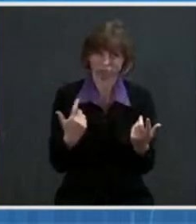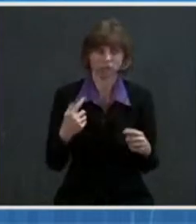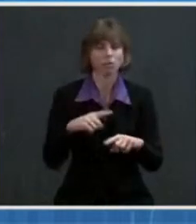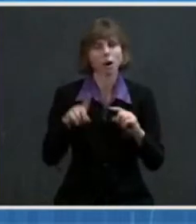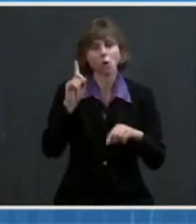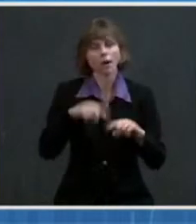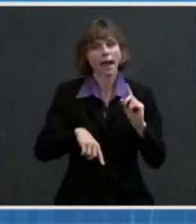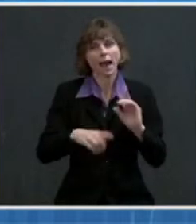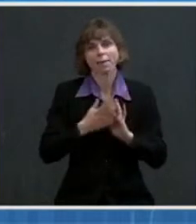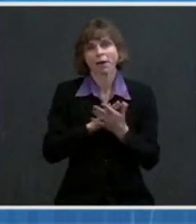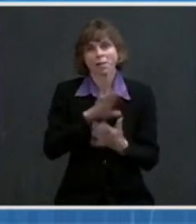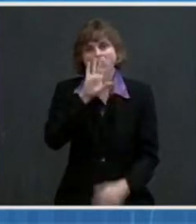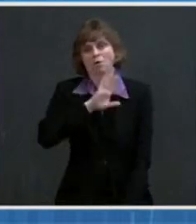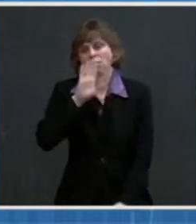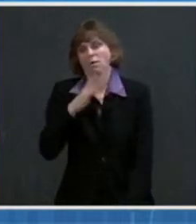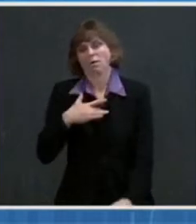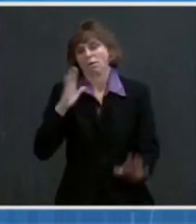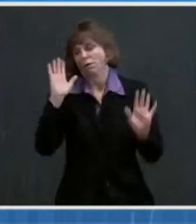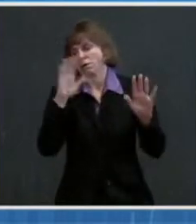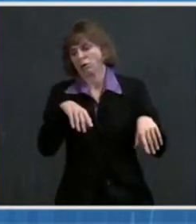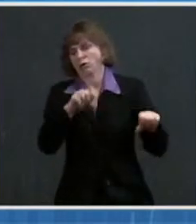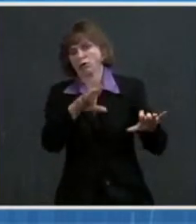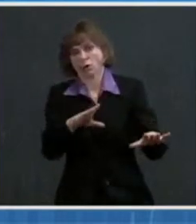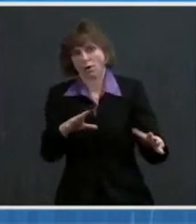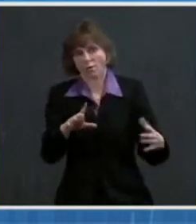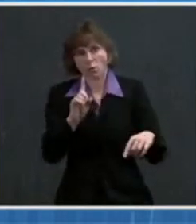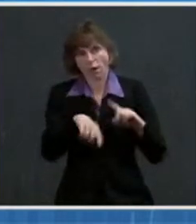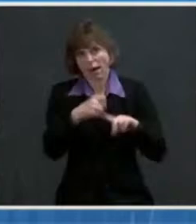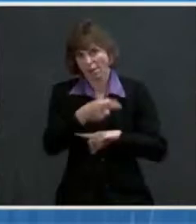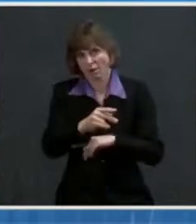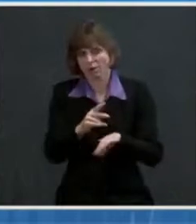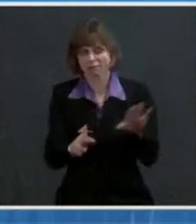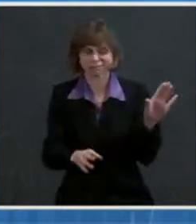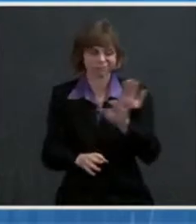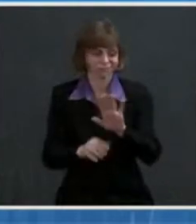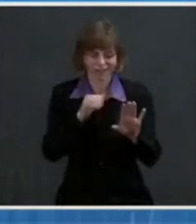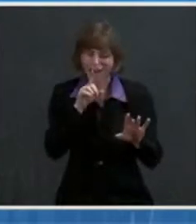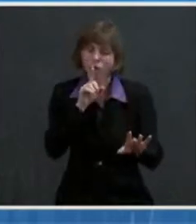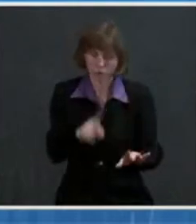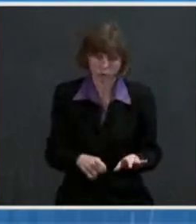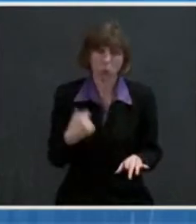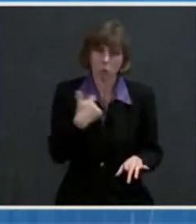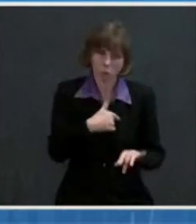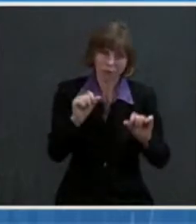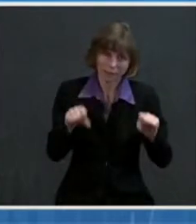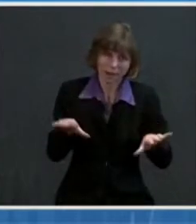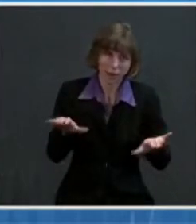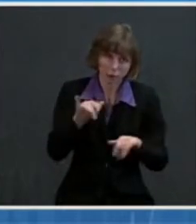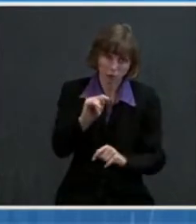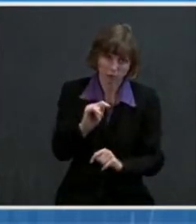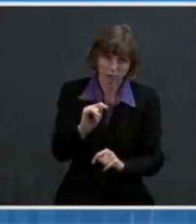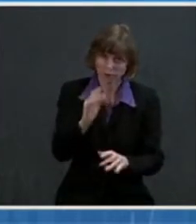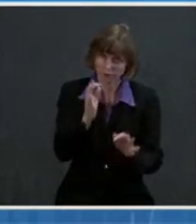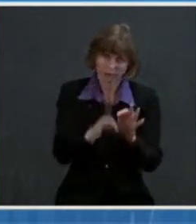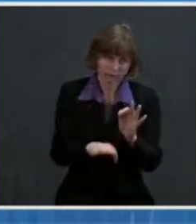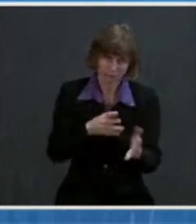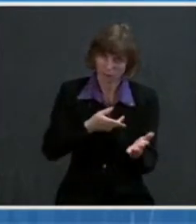WE MUST MAKE-UP. WE CANNOT GET DISCOURAGED OR FEELING LIKE IT'S INSURMOUNTABLE.